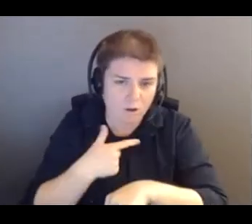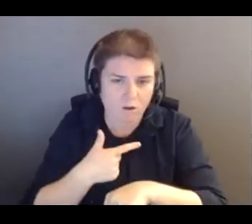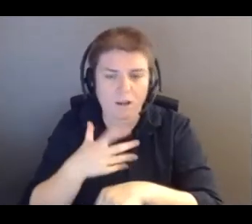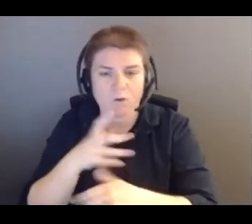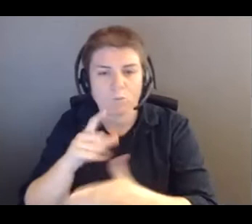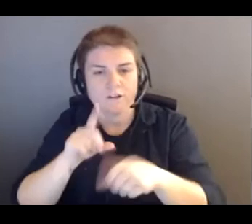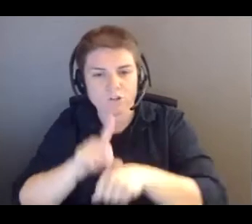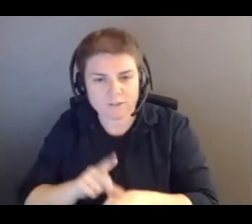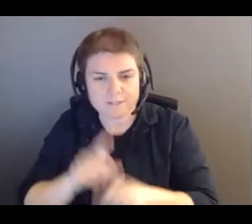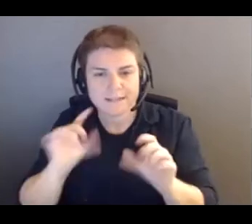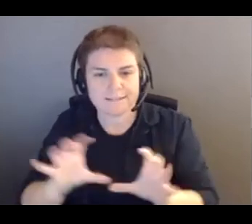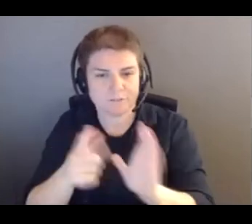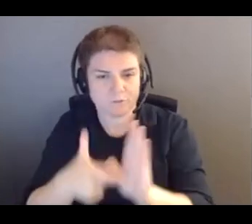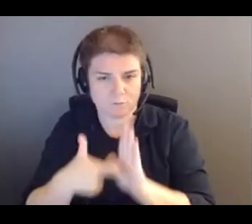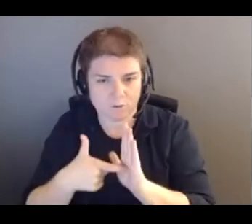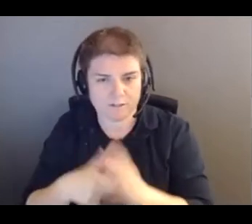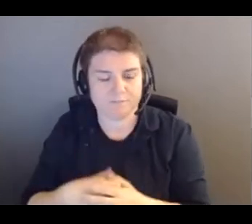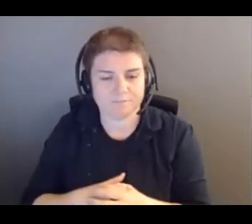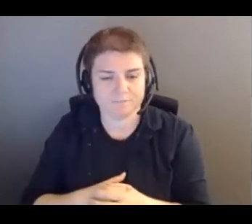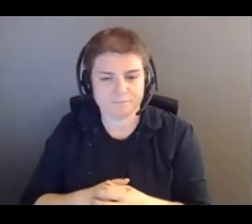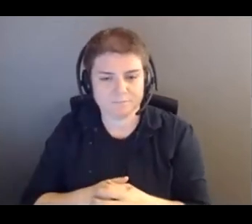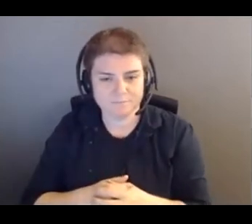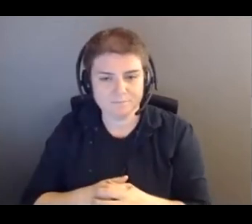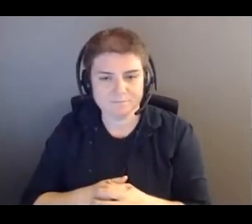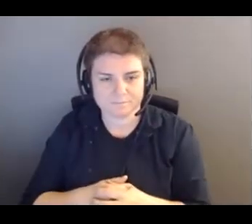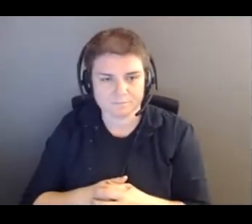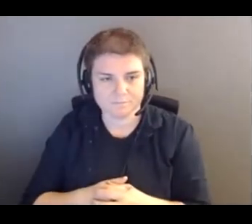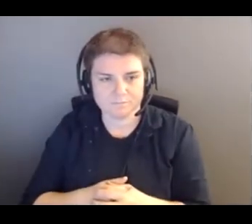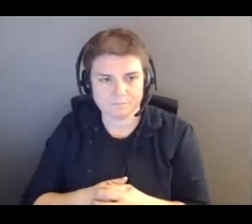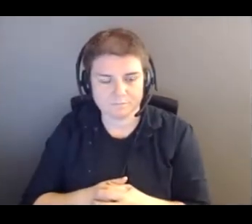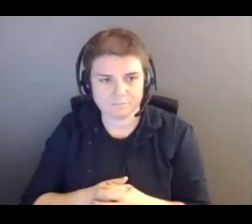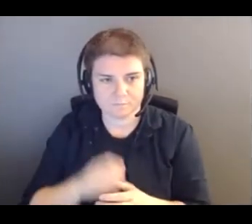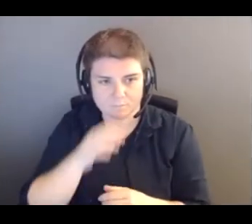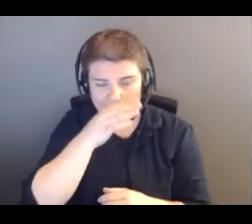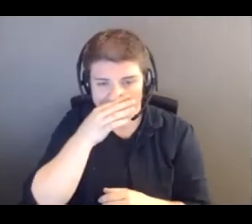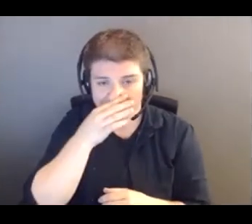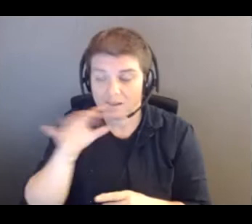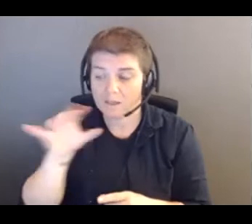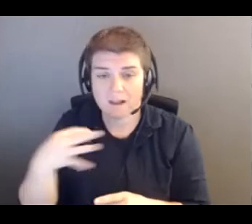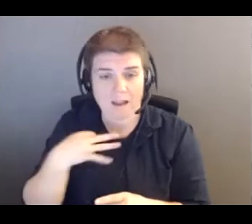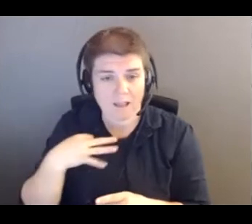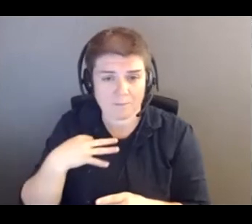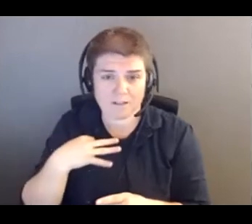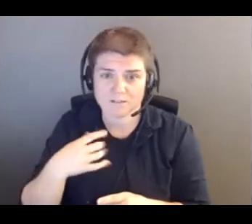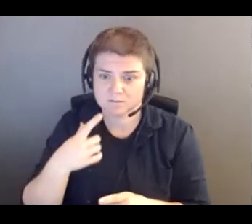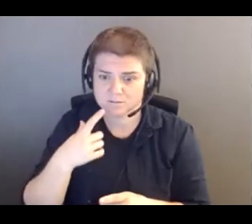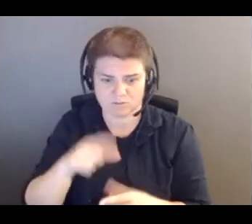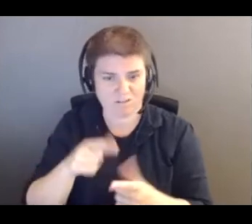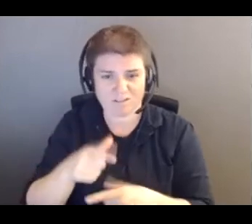activities are required. The applicant has created overwhelming trust and confidence